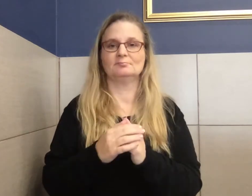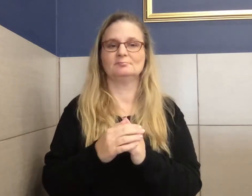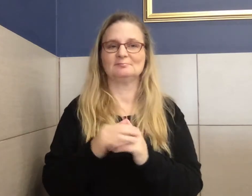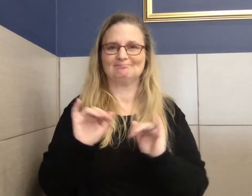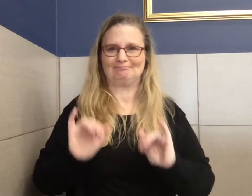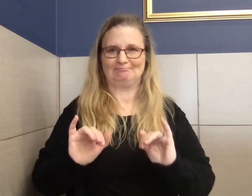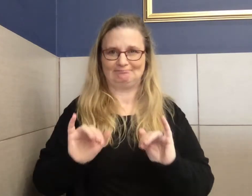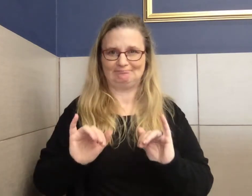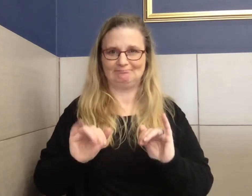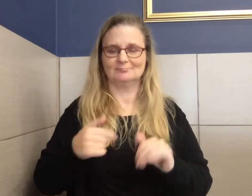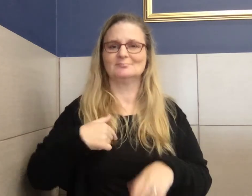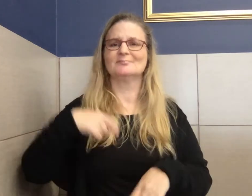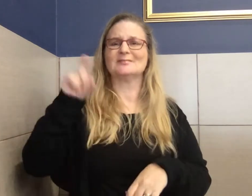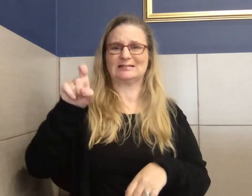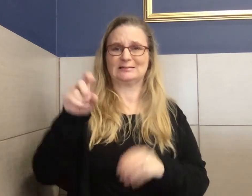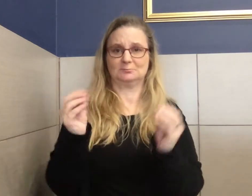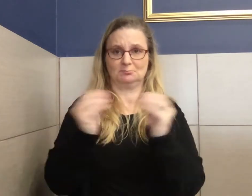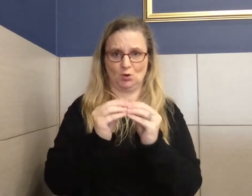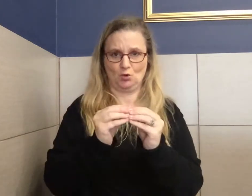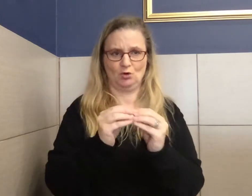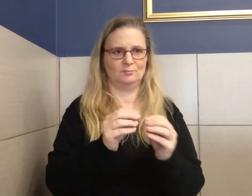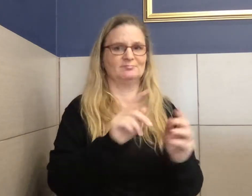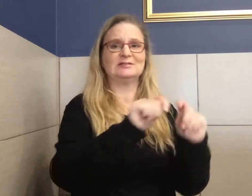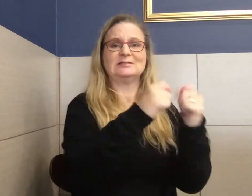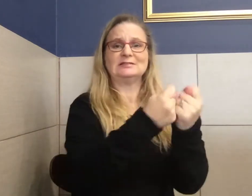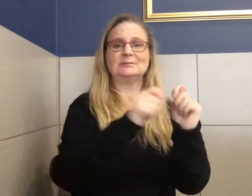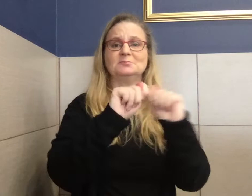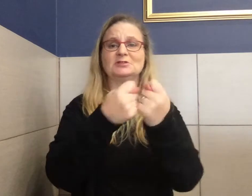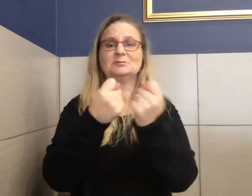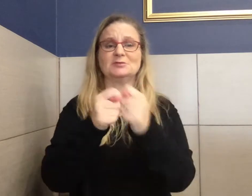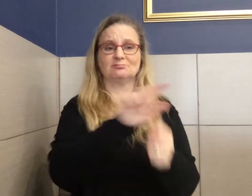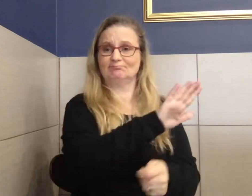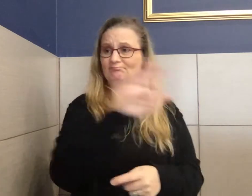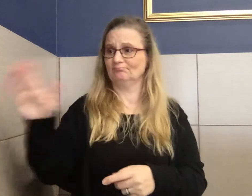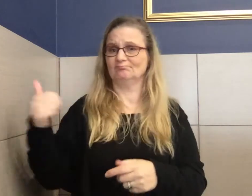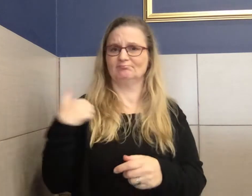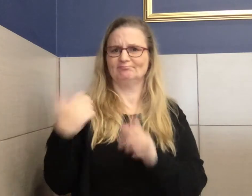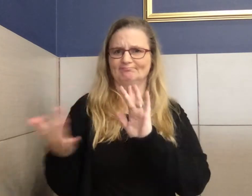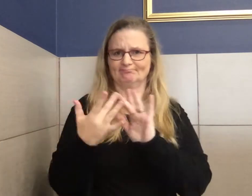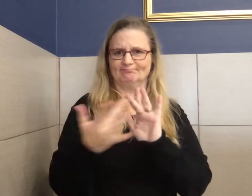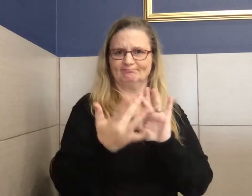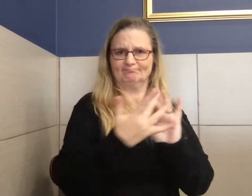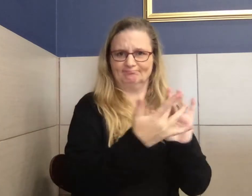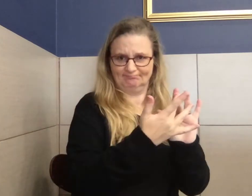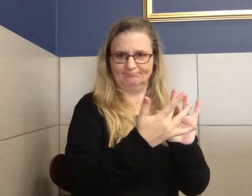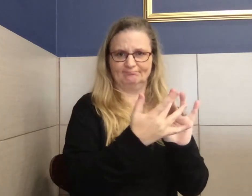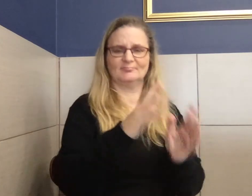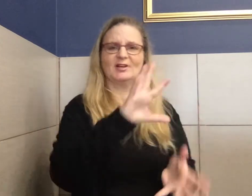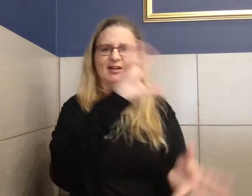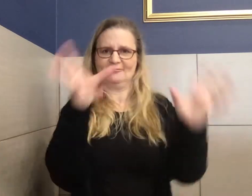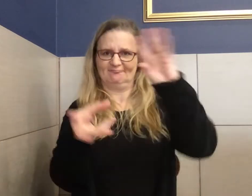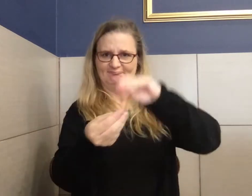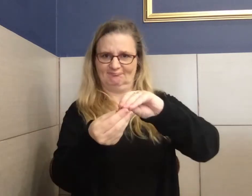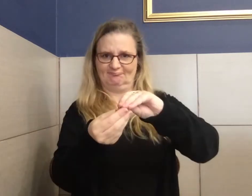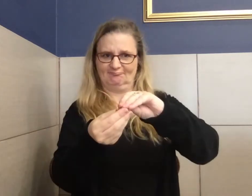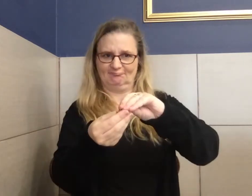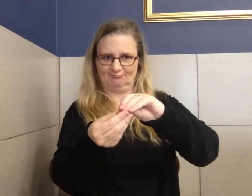We do not have enough funds for an event at this scale. We realized we need more funding.